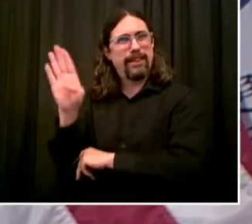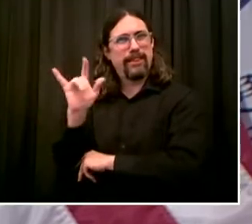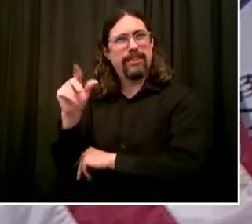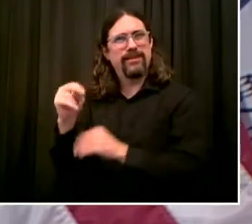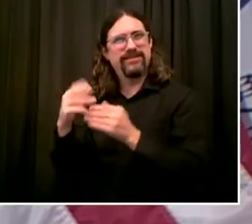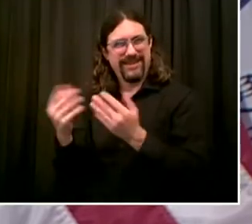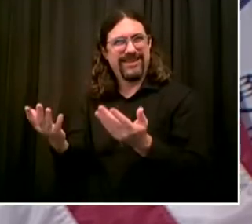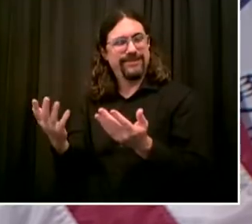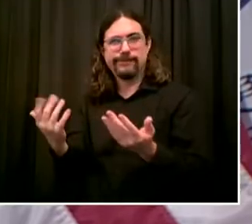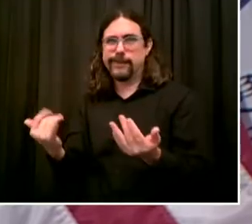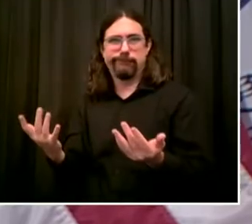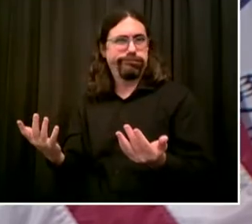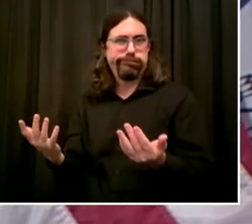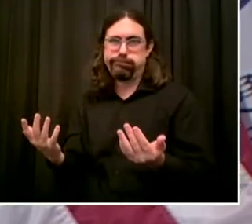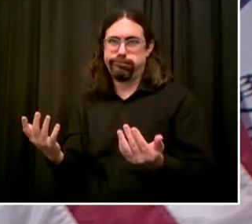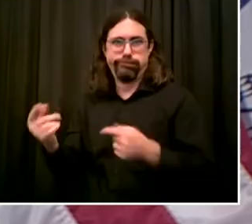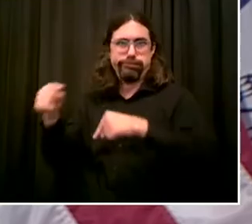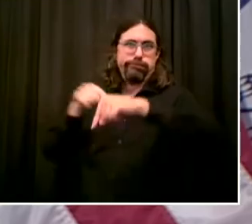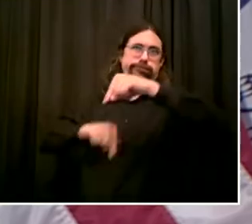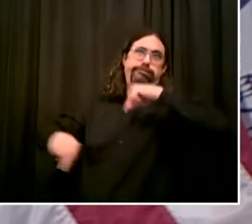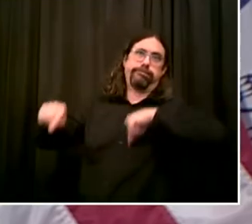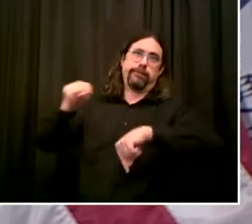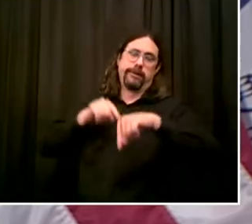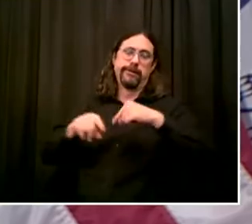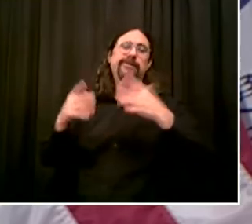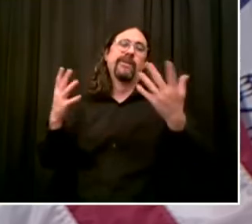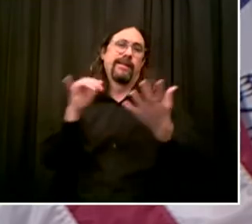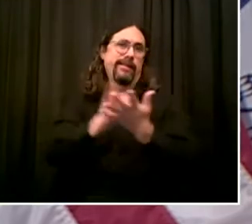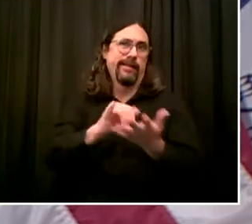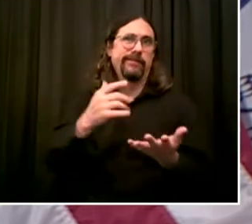SAFE. WE WILL HAVE MORE TO SAY ON